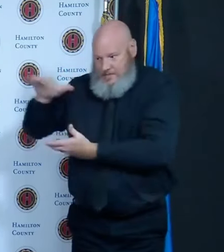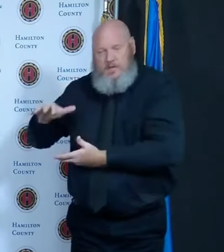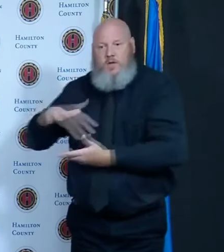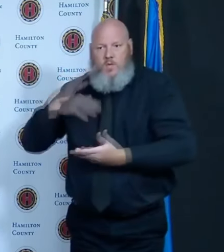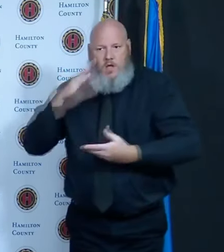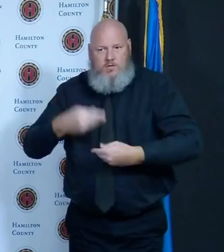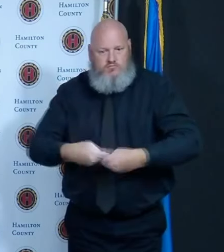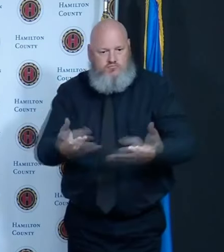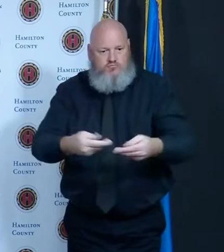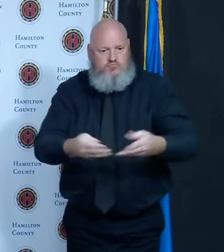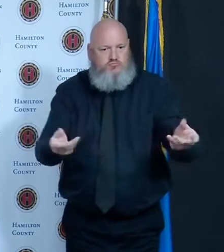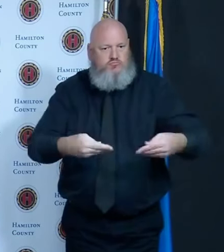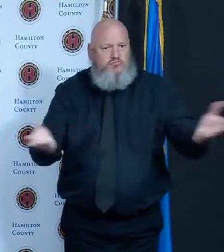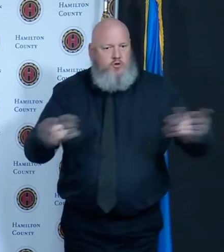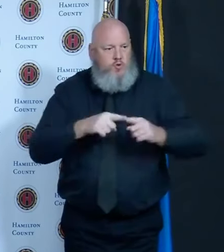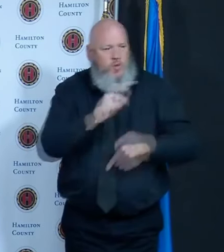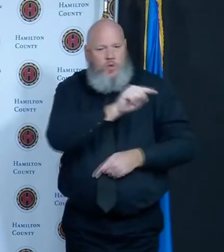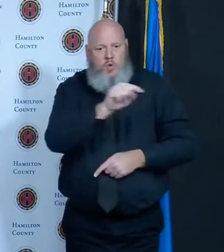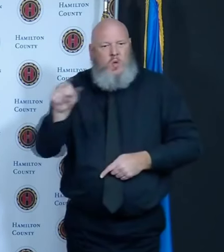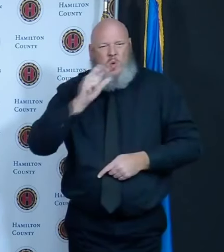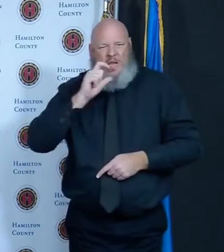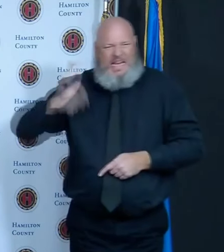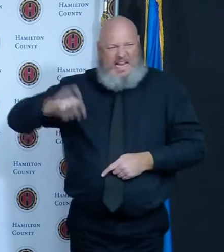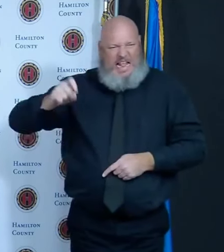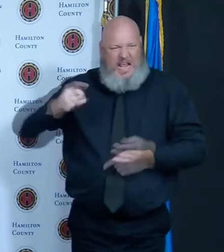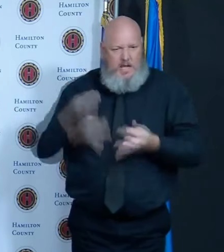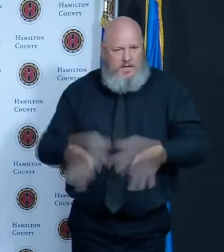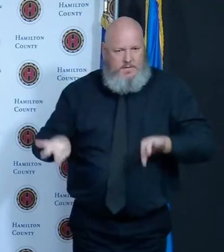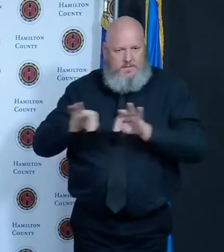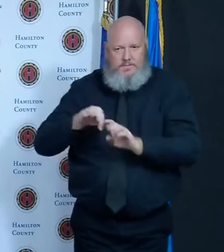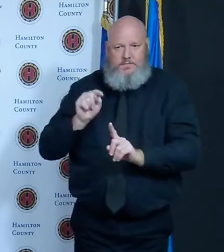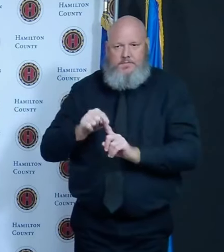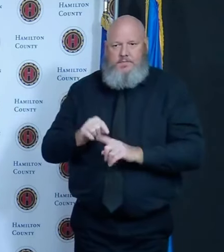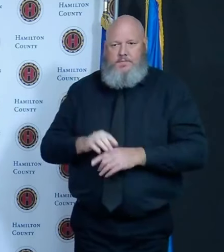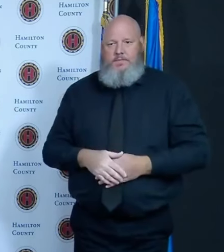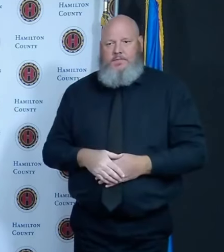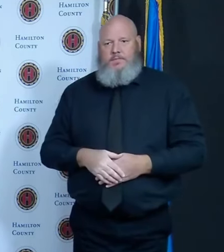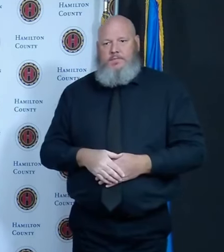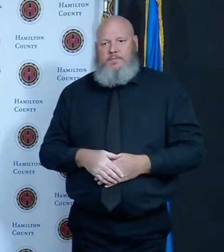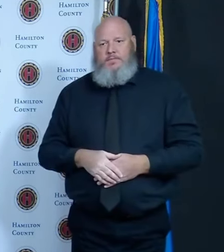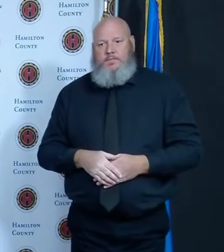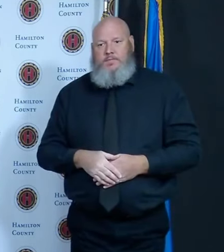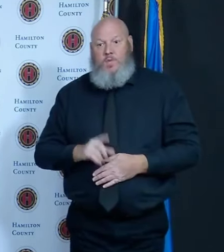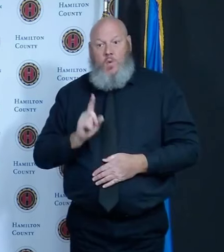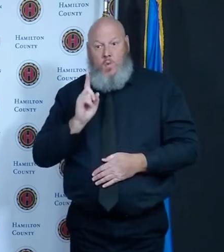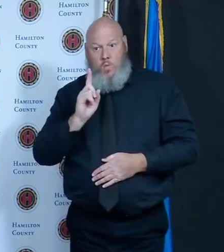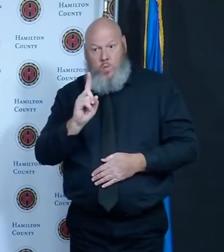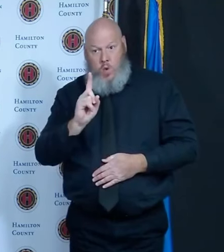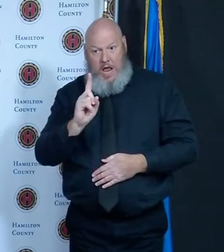been distributing n95 masks surgical masks gloves gowns eye protection